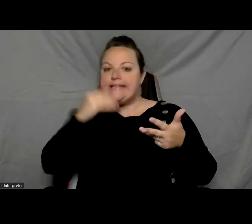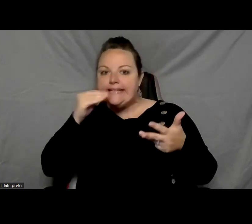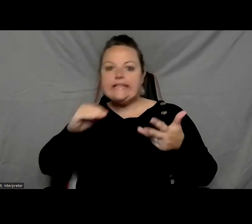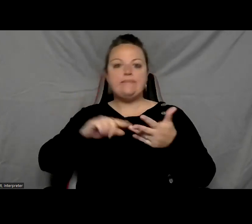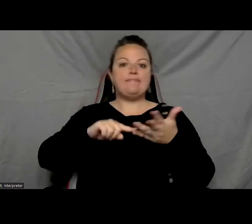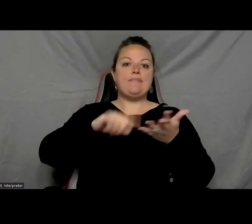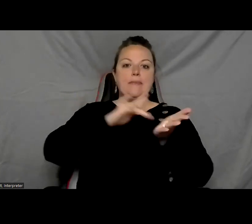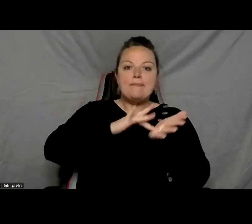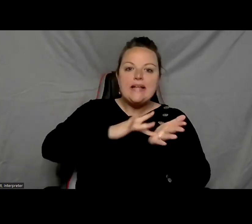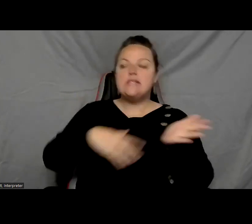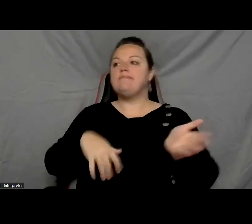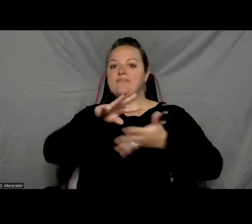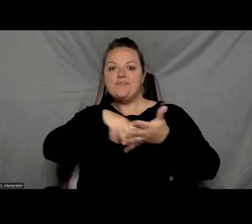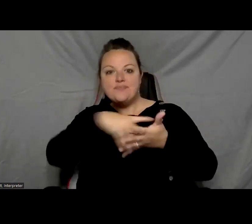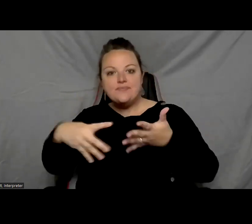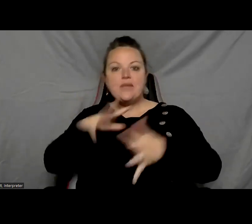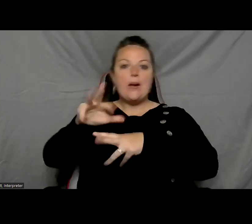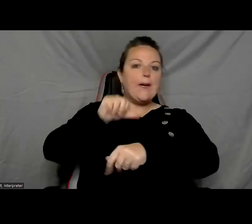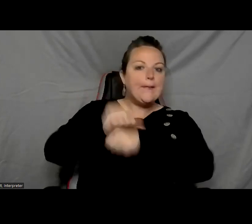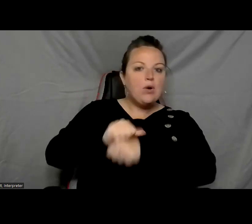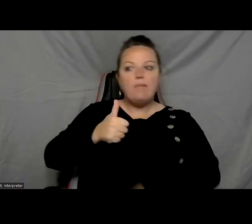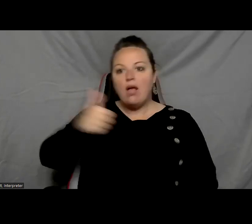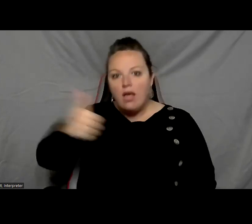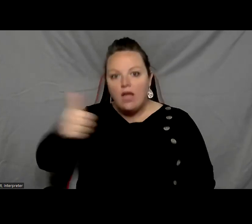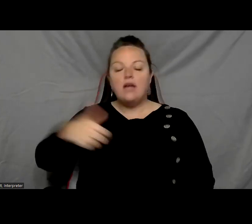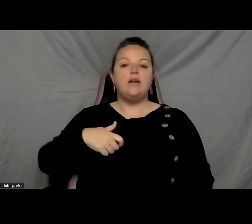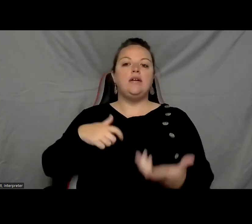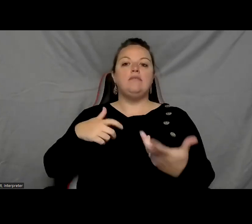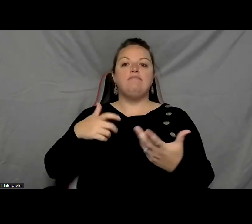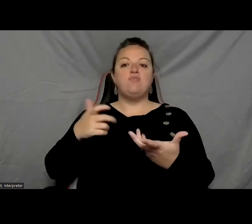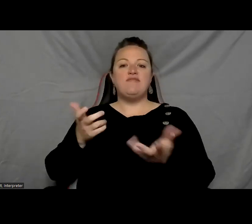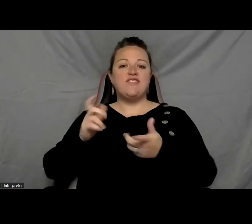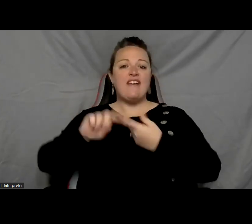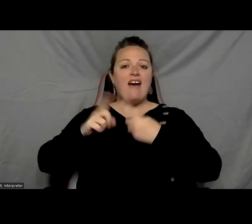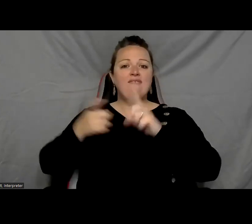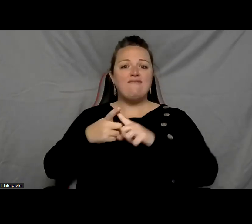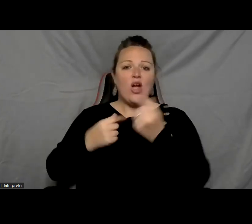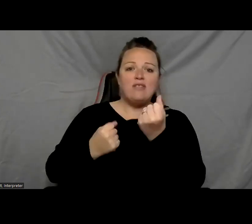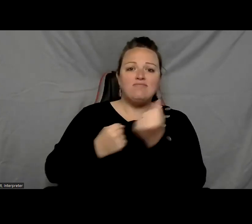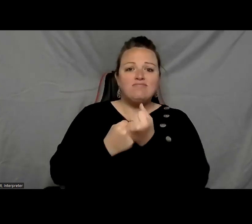and going to medical appointments, providing companionship and so much more.